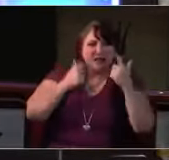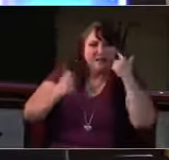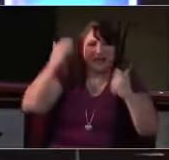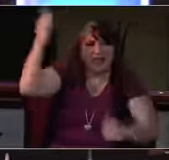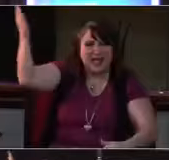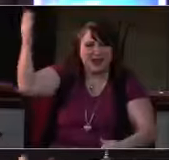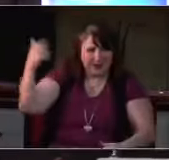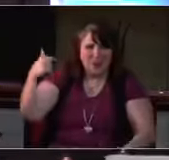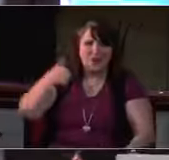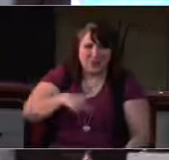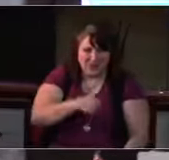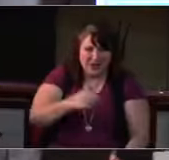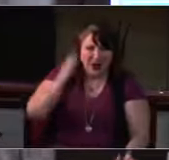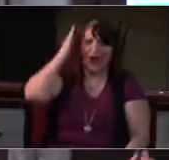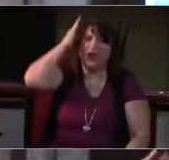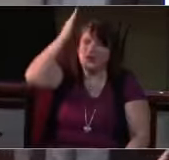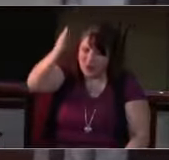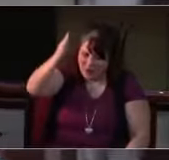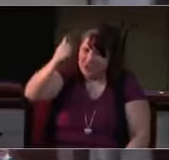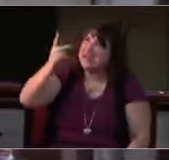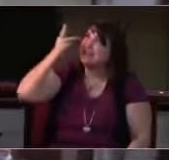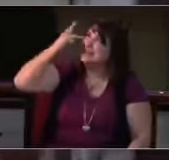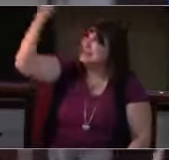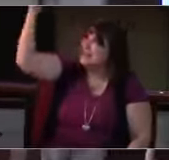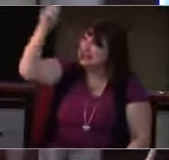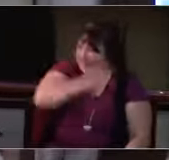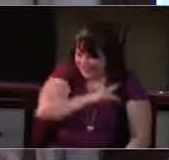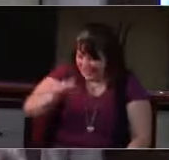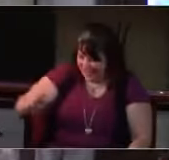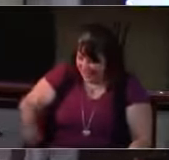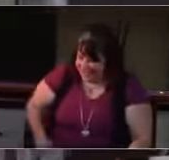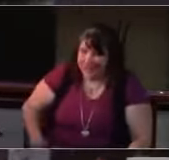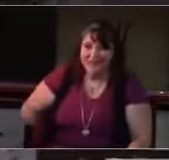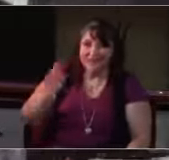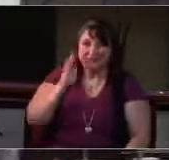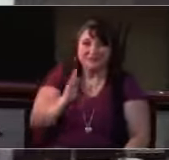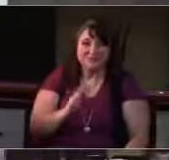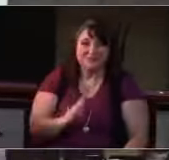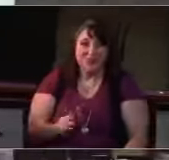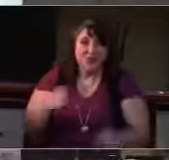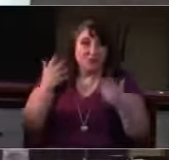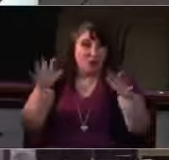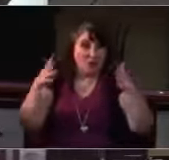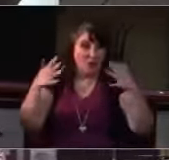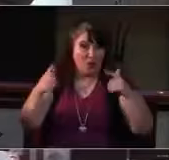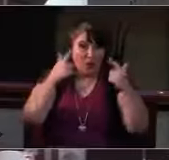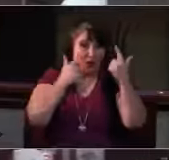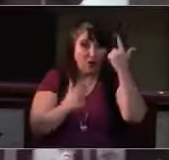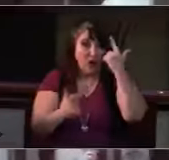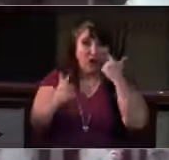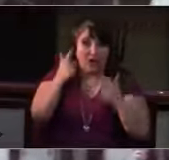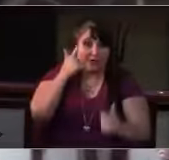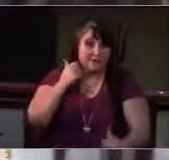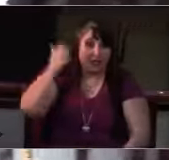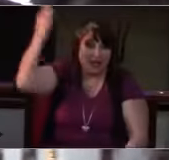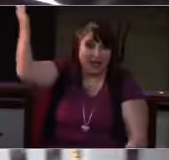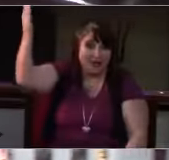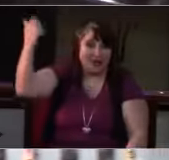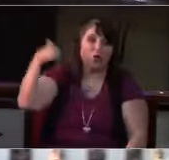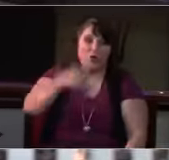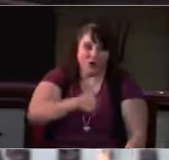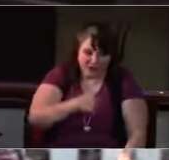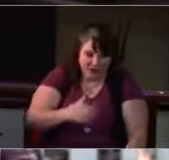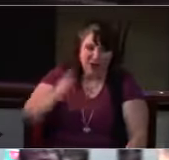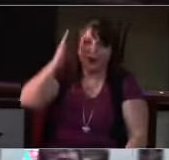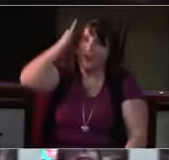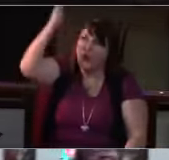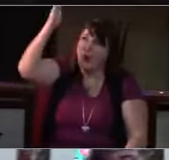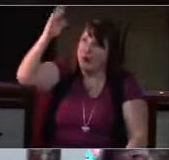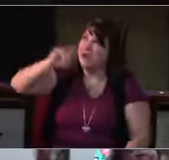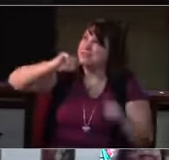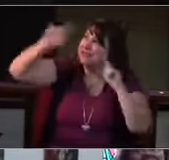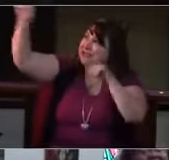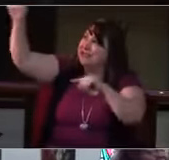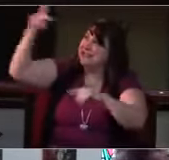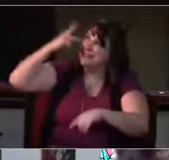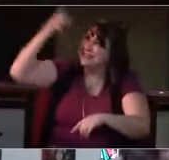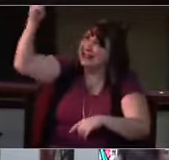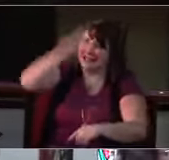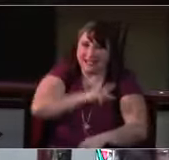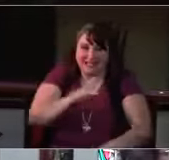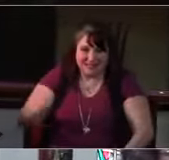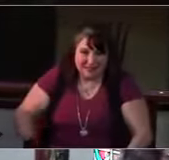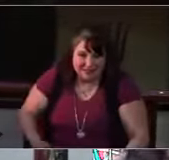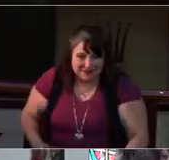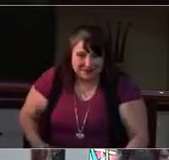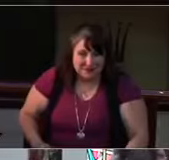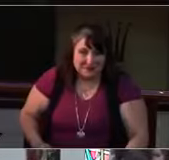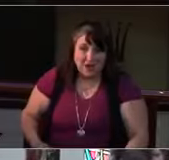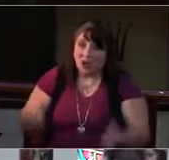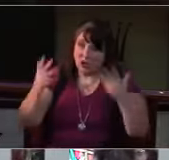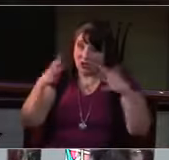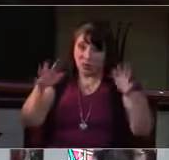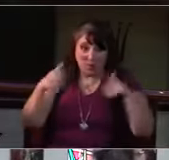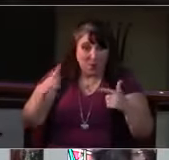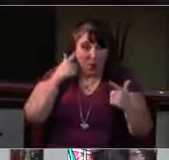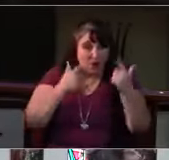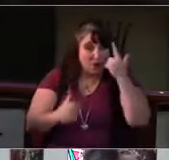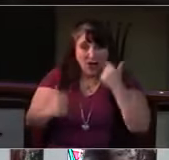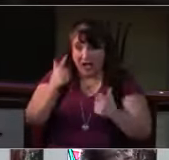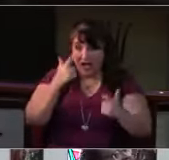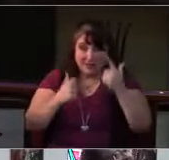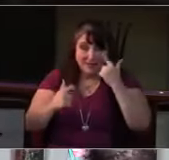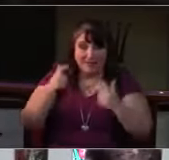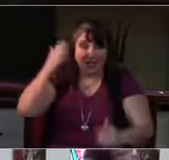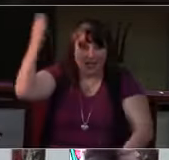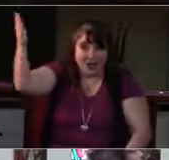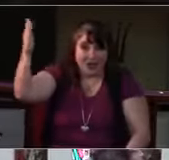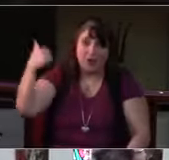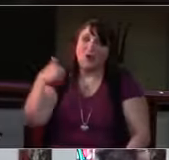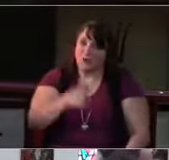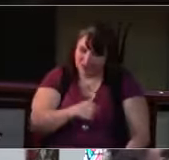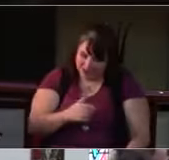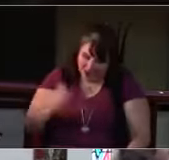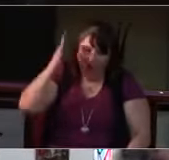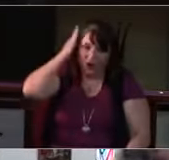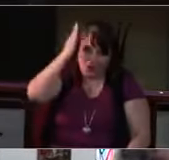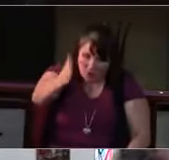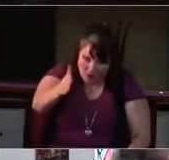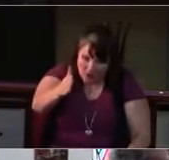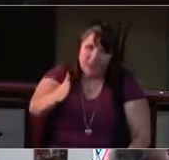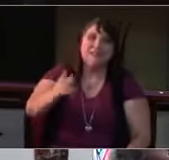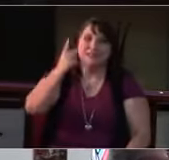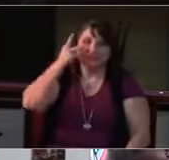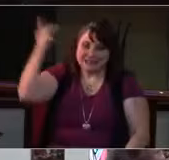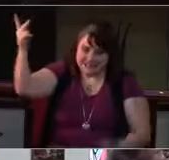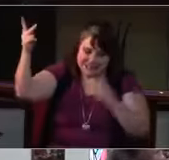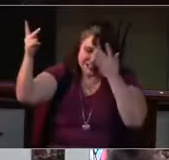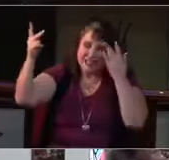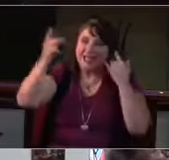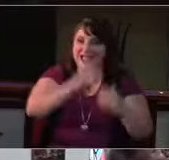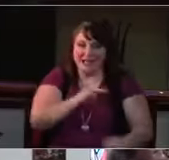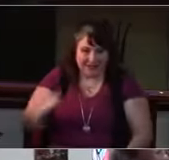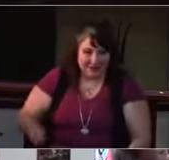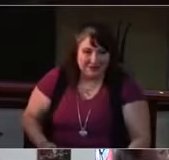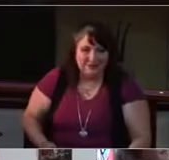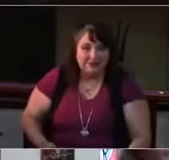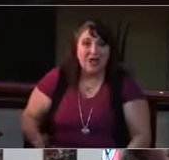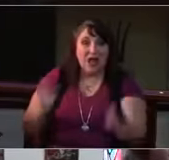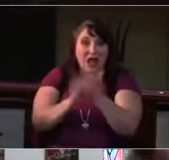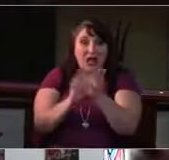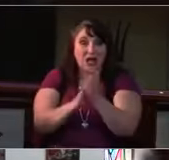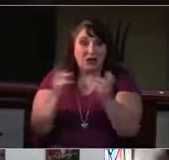Soon and very soon We are going to see the King